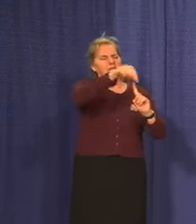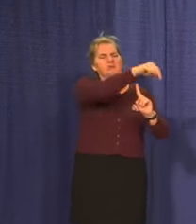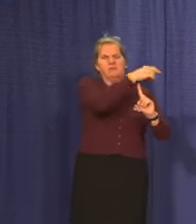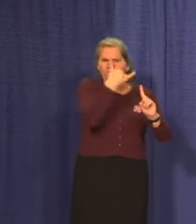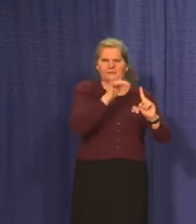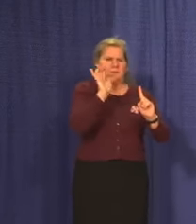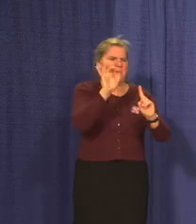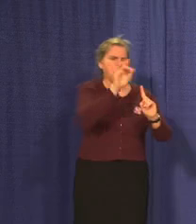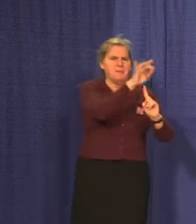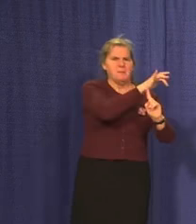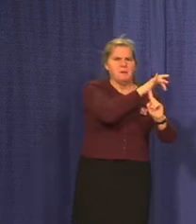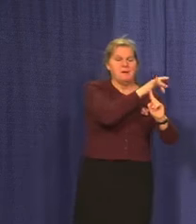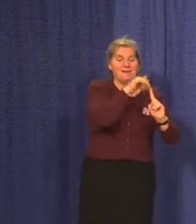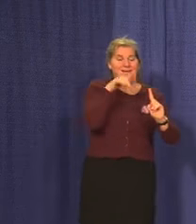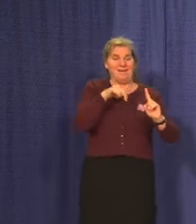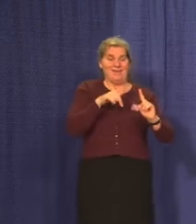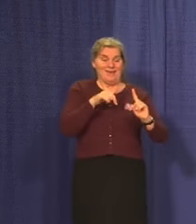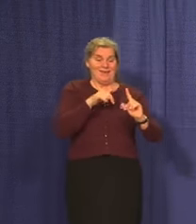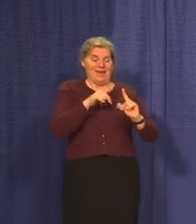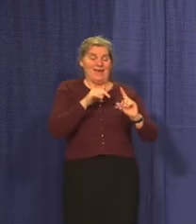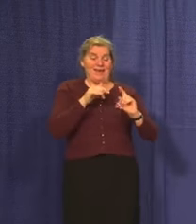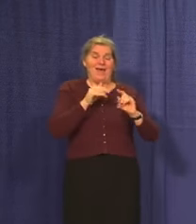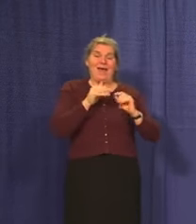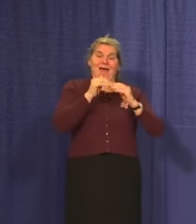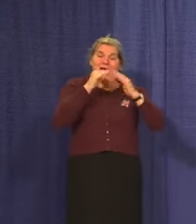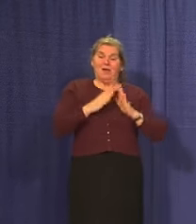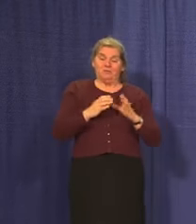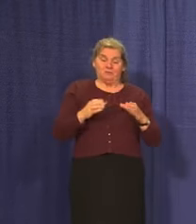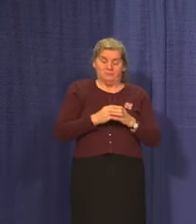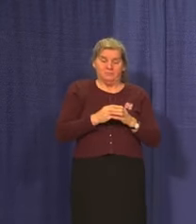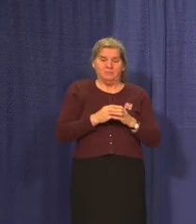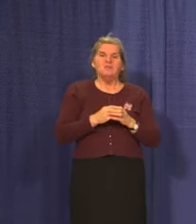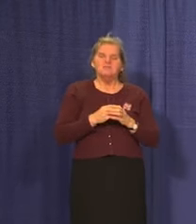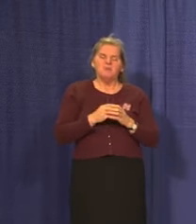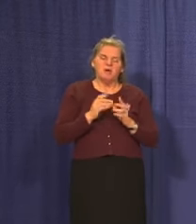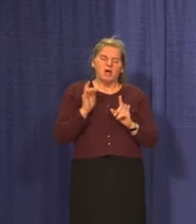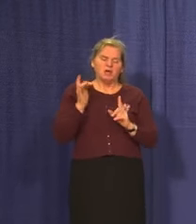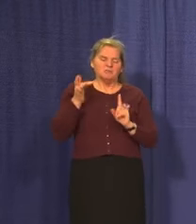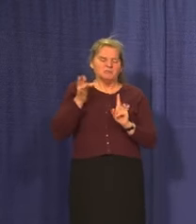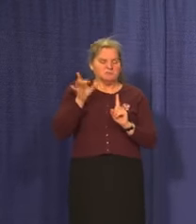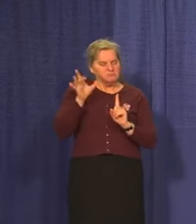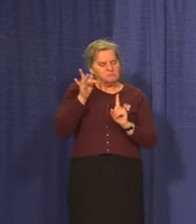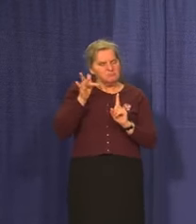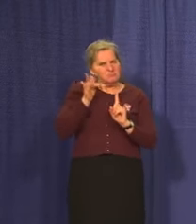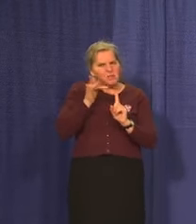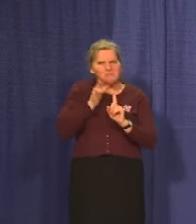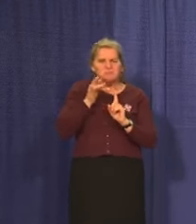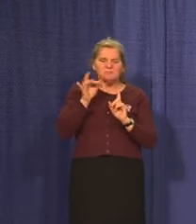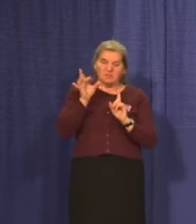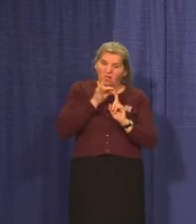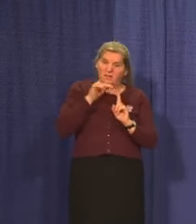THERE ARE A NUMBER OF HOUSEHOLD CONTACTS, AND IN ADDITION, THE INDIVIDUAL VISITED THE MULTIPLE PLACES LISTED IN THE EXPOSURE